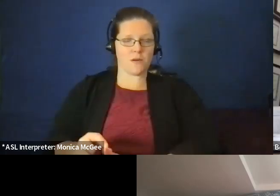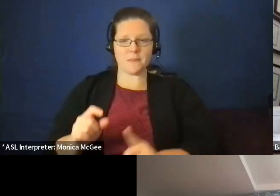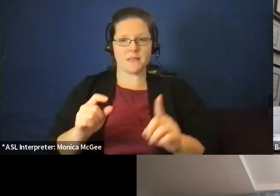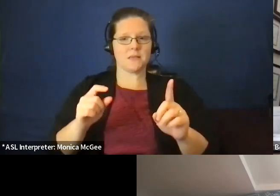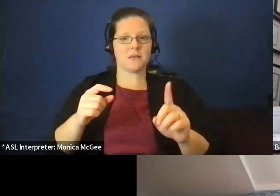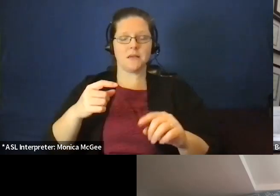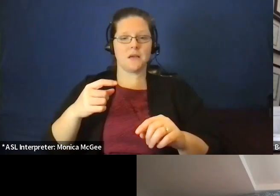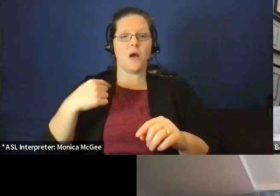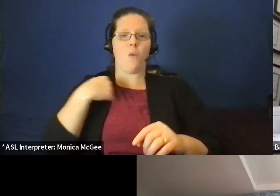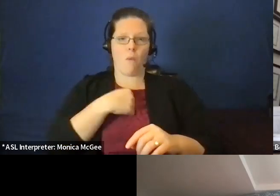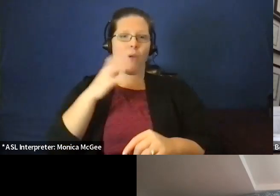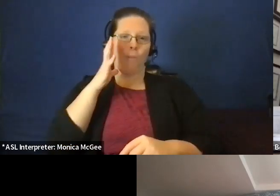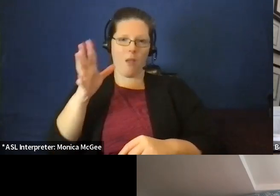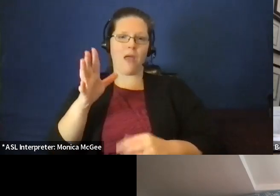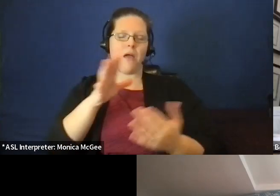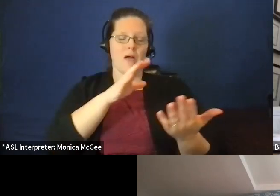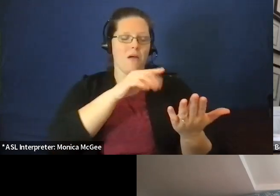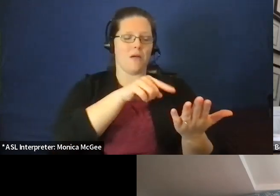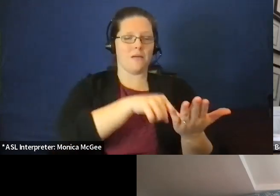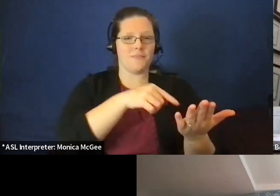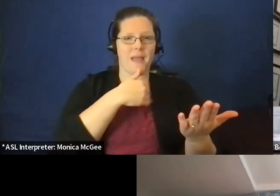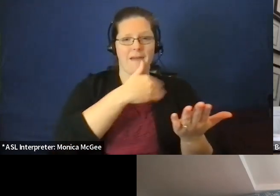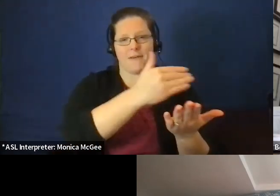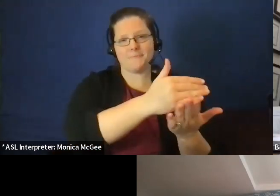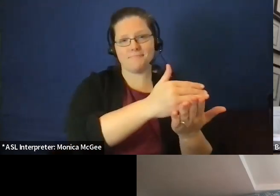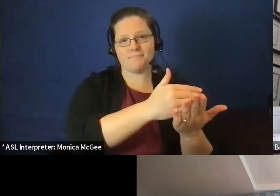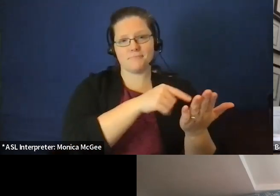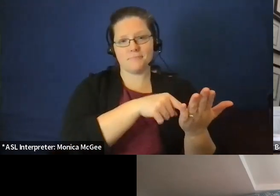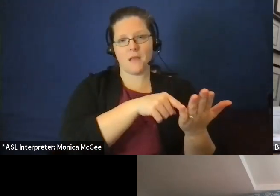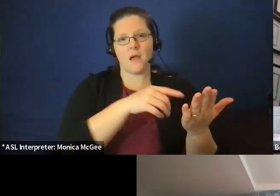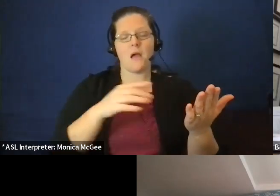regional disability integration